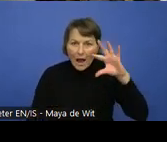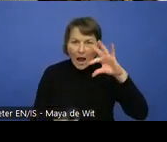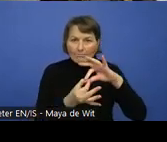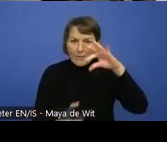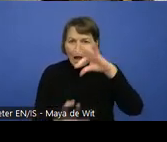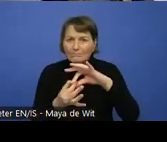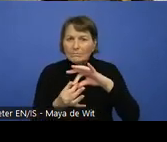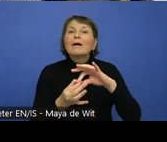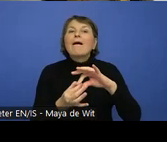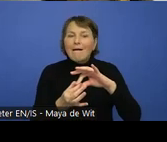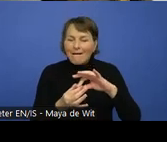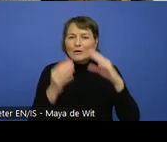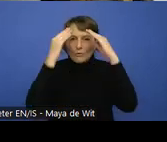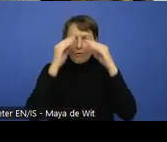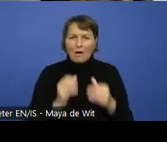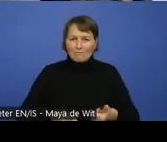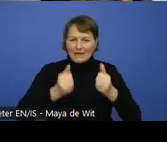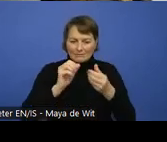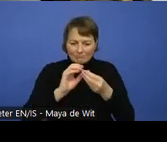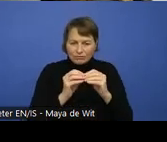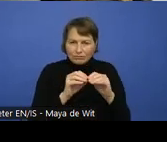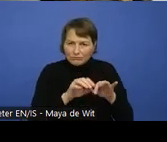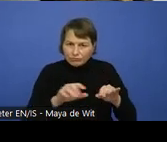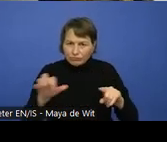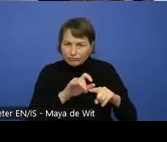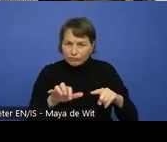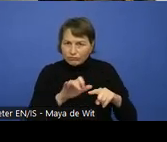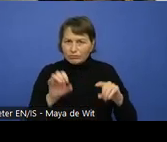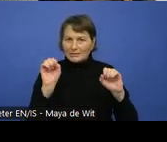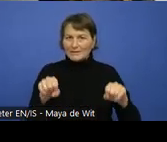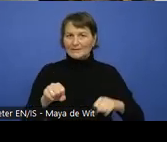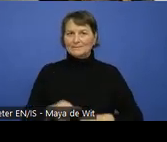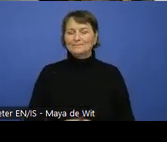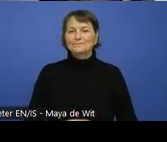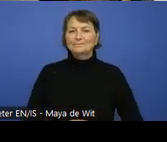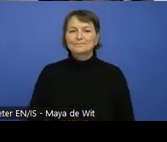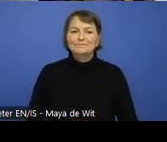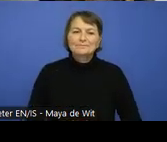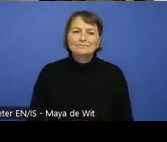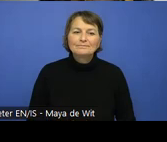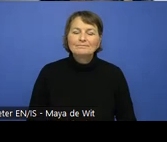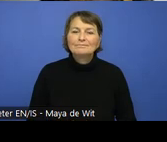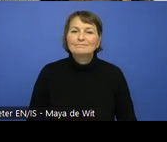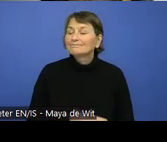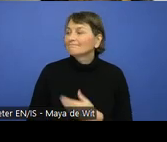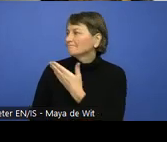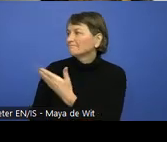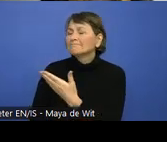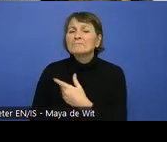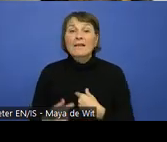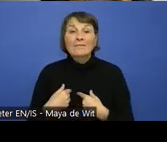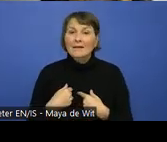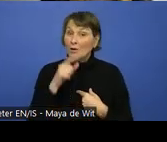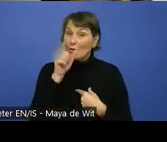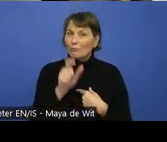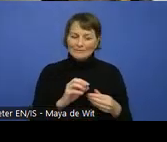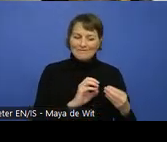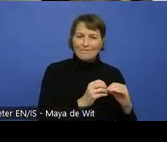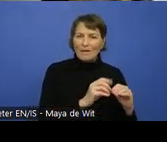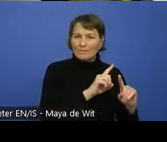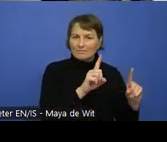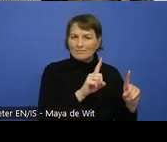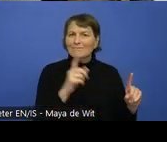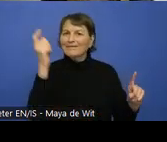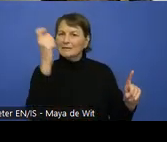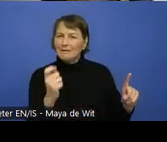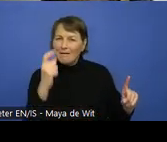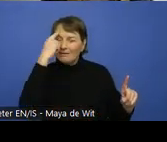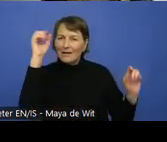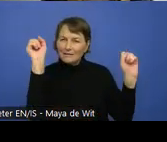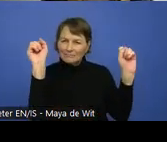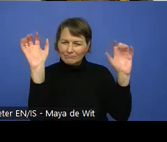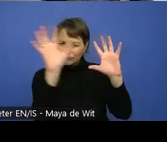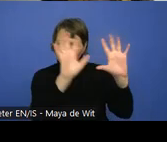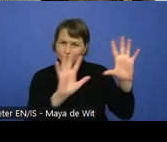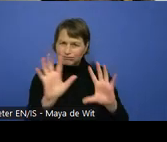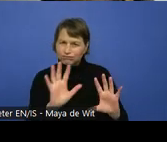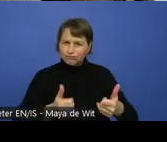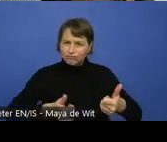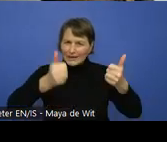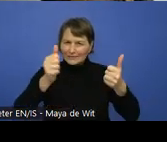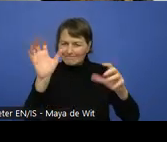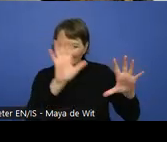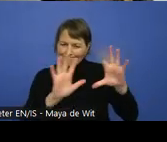The designer modules, once again we have some of them that have to do with creating accessible